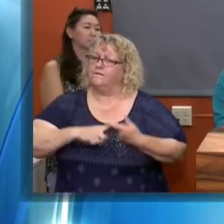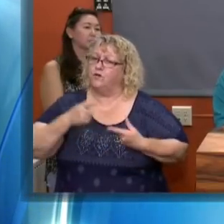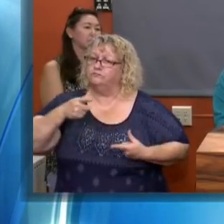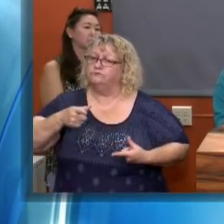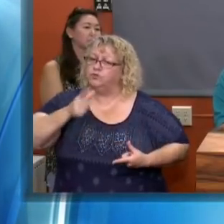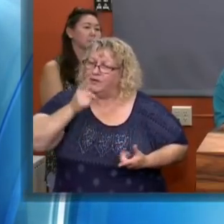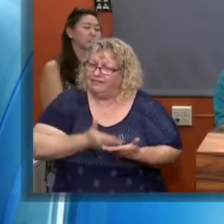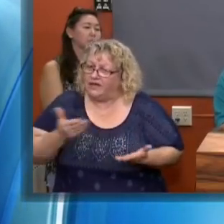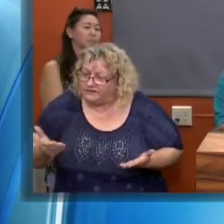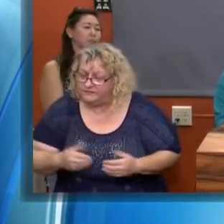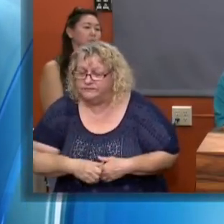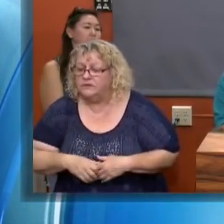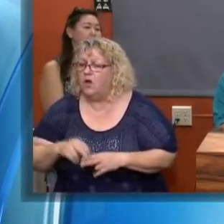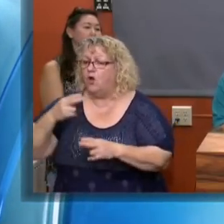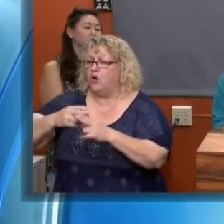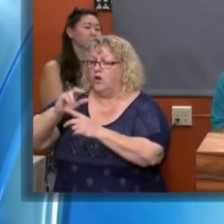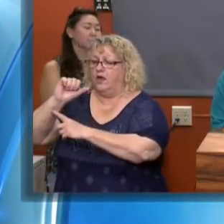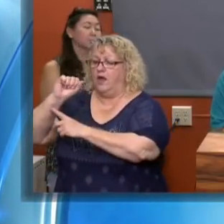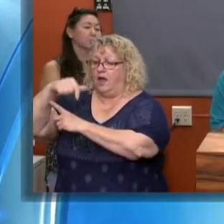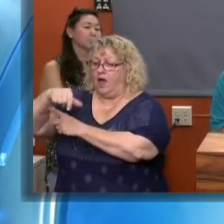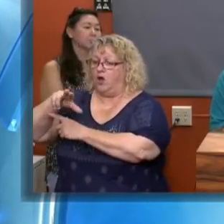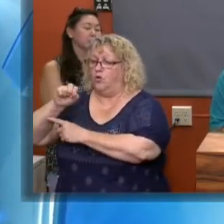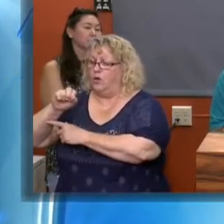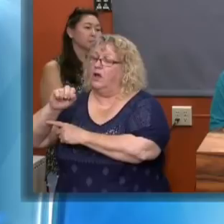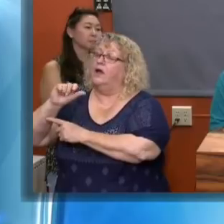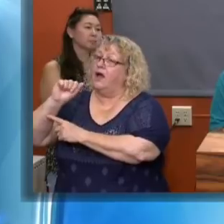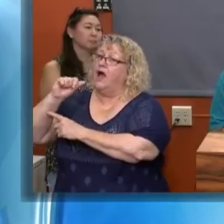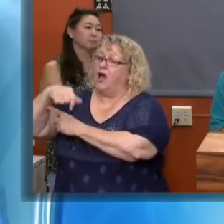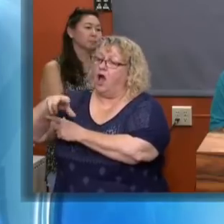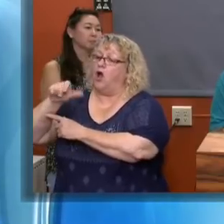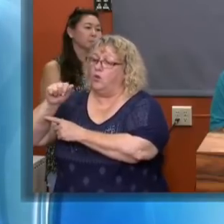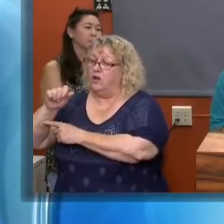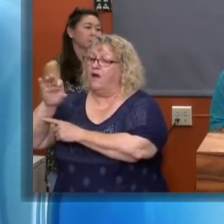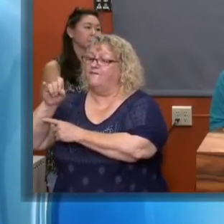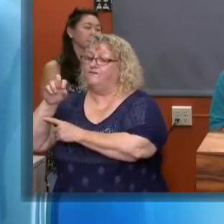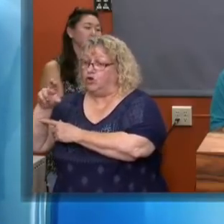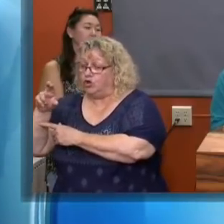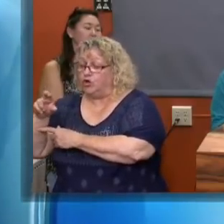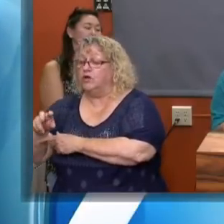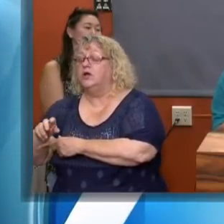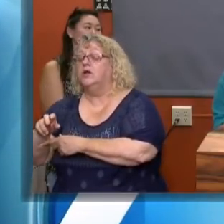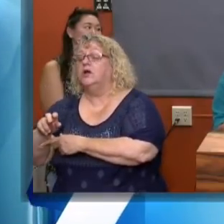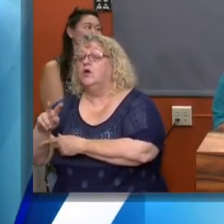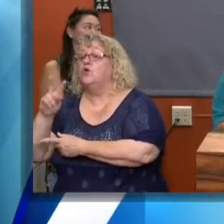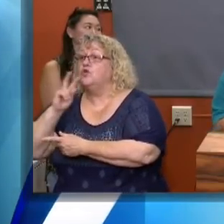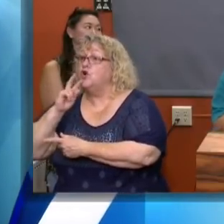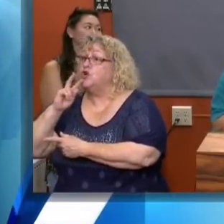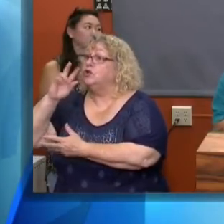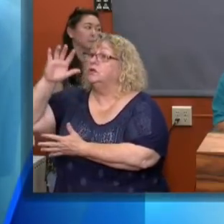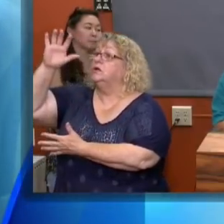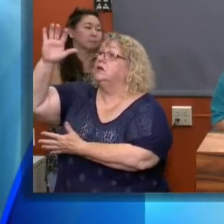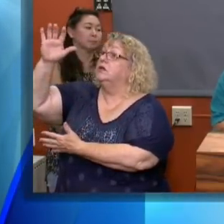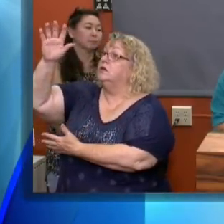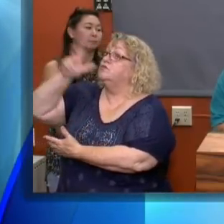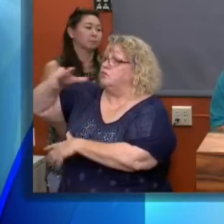STUDYING THE POSSIBILITY OF USING RESERVOIR NUMBER 4 AND NUMBER 1. AS AN AQUIFER RECHARGE PROJECT.